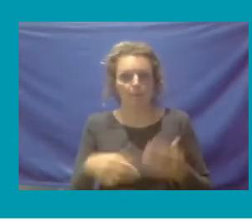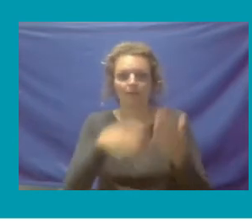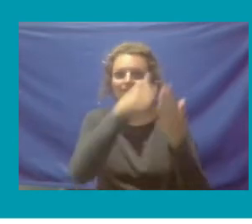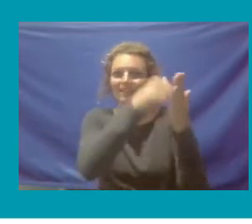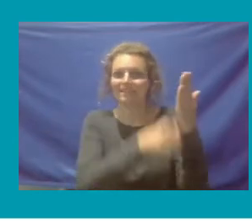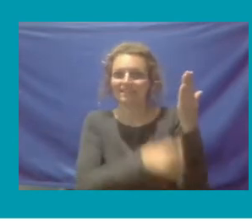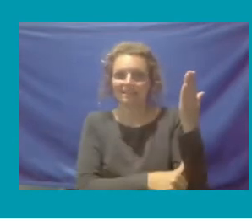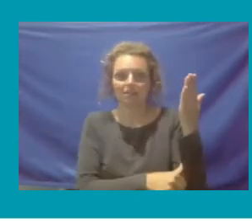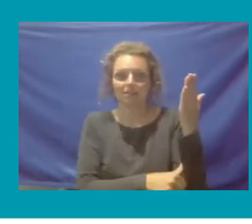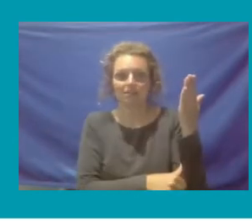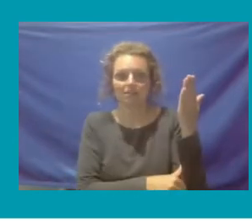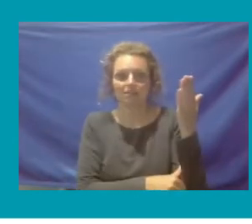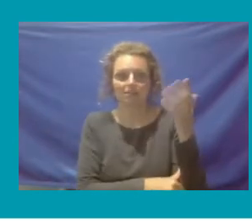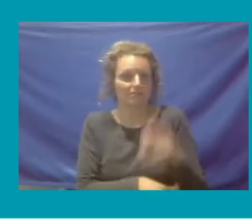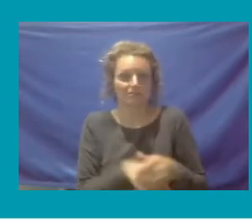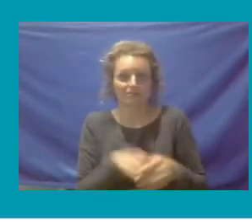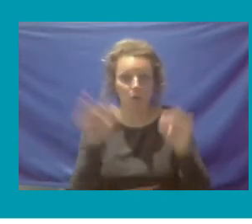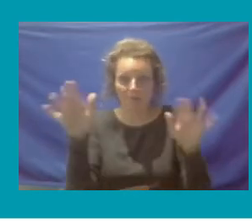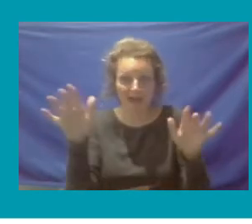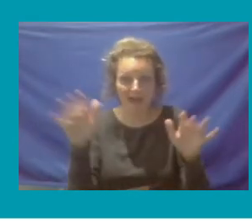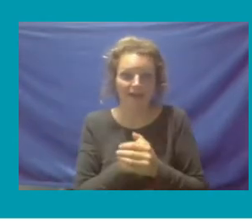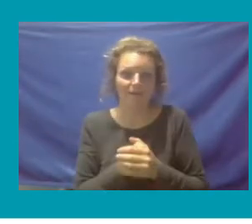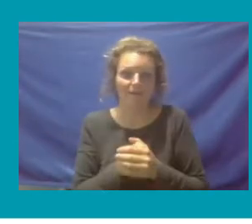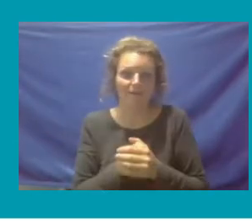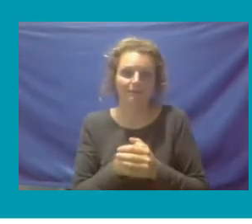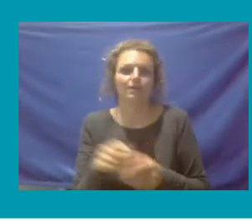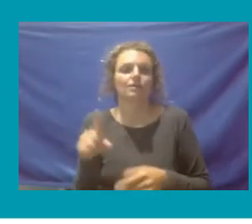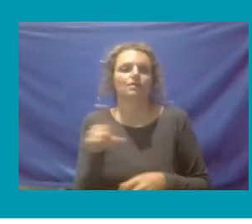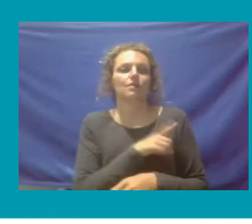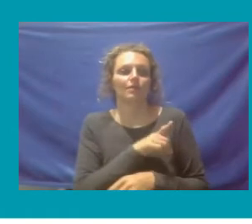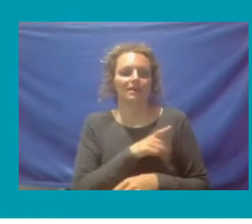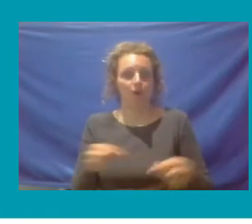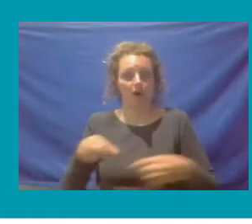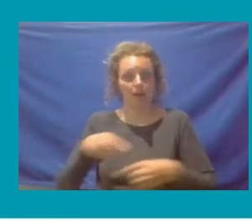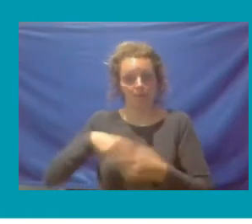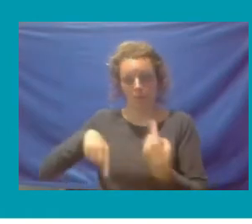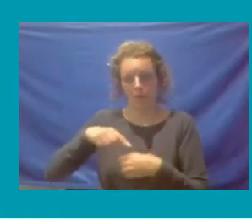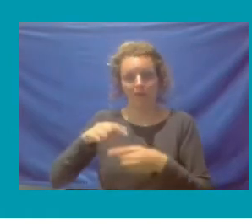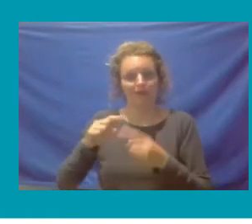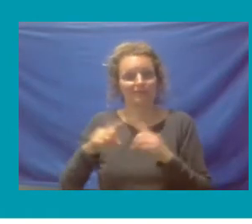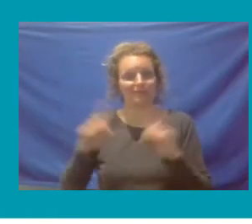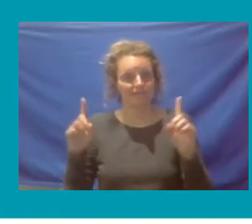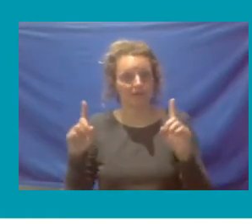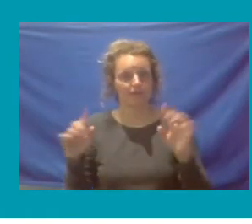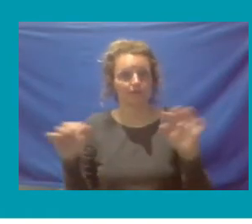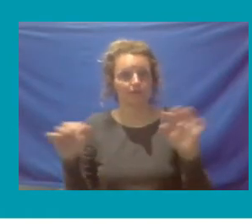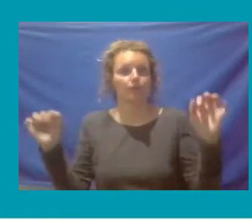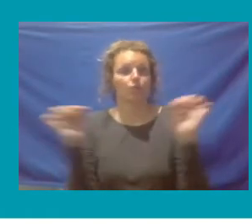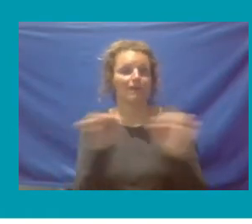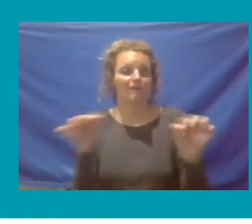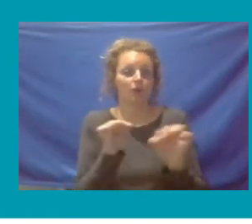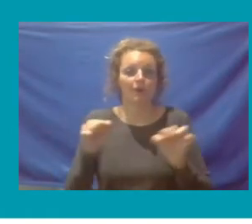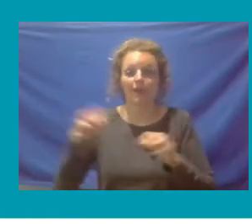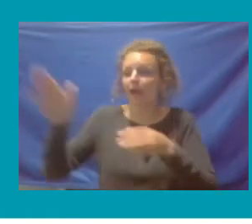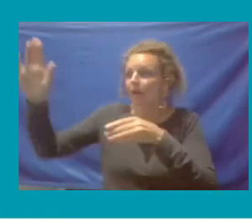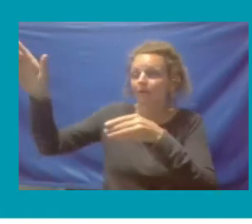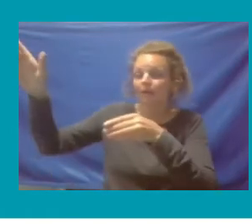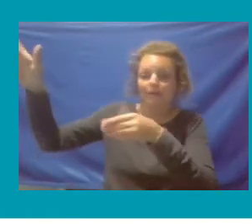we'll find one and will import it. It doesn't exist, so that makes us different as well. We haven't yet got all the service organisations on there.